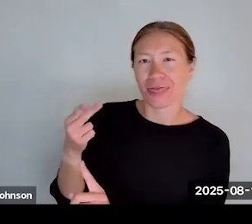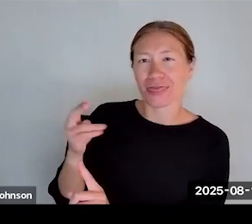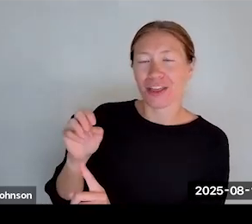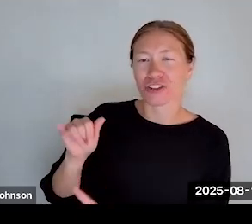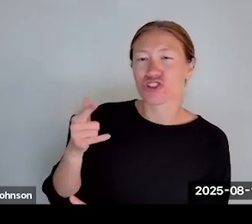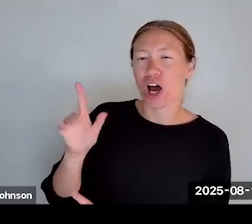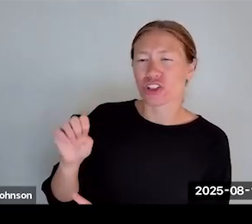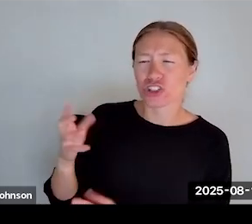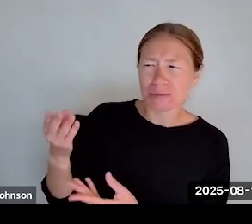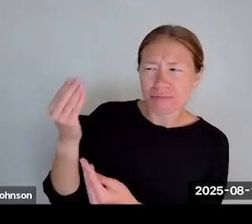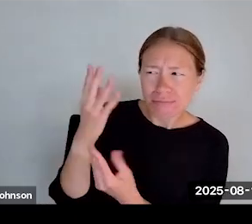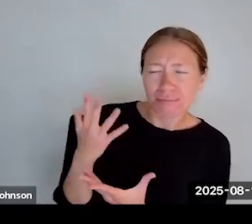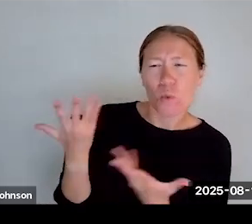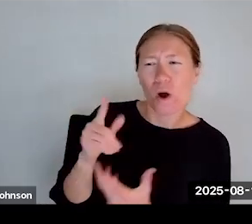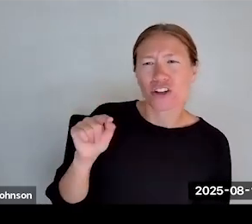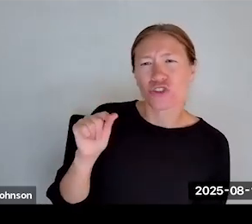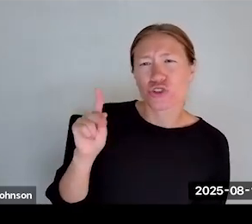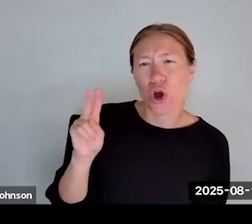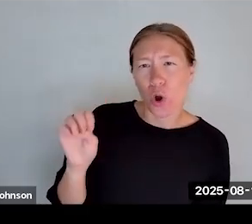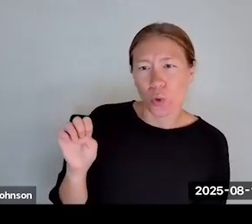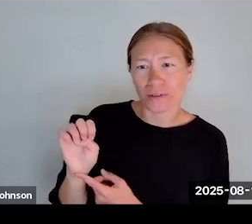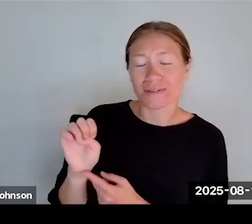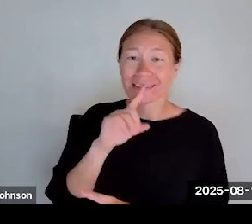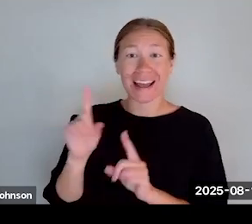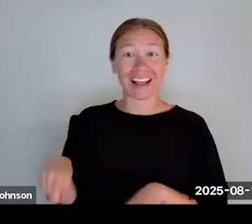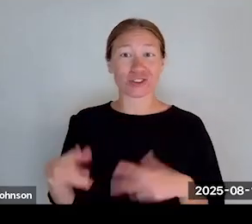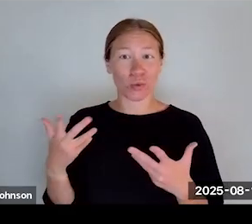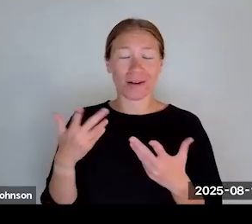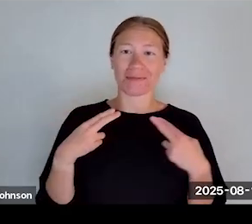The Judge tells me the statement, effective communication is a basic human right,